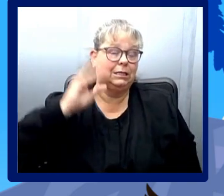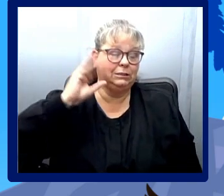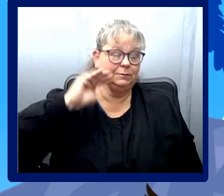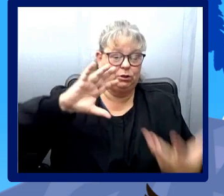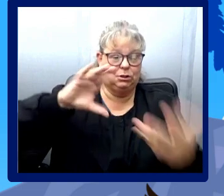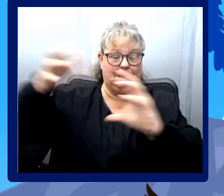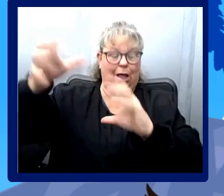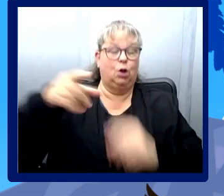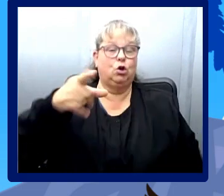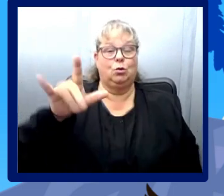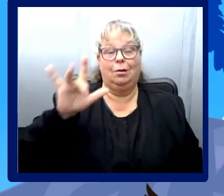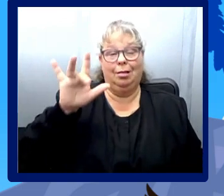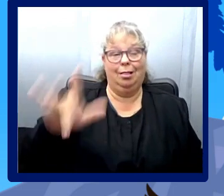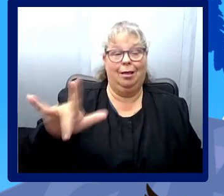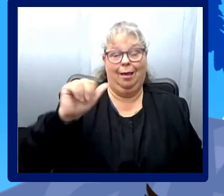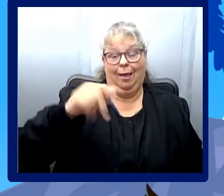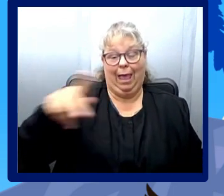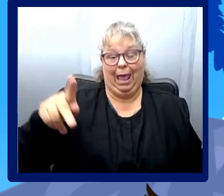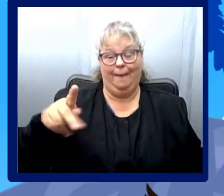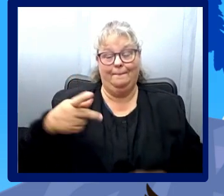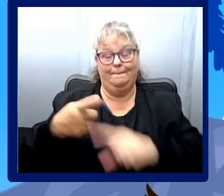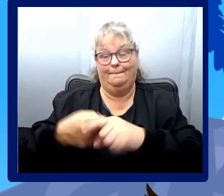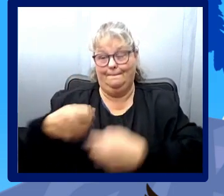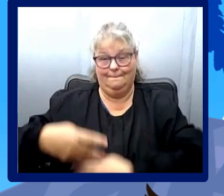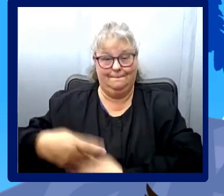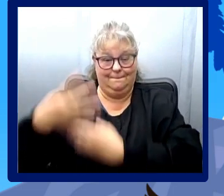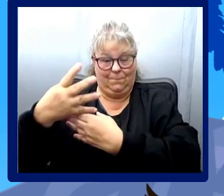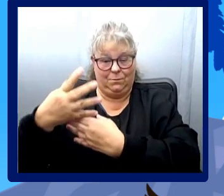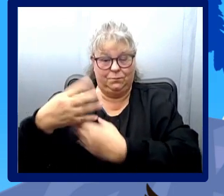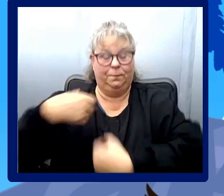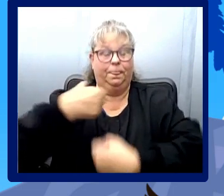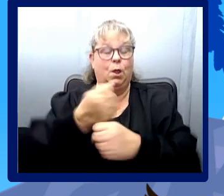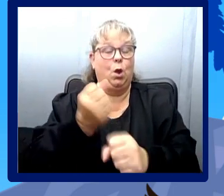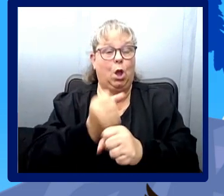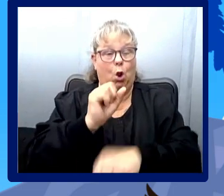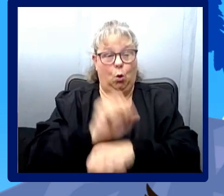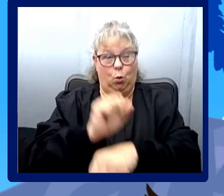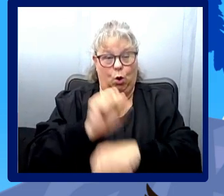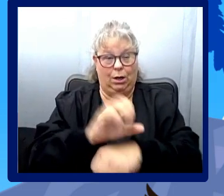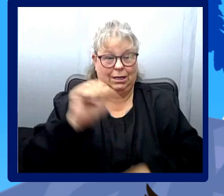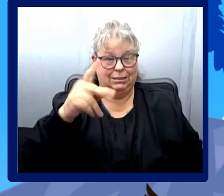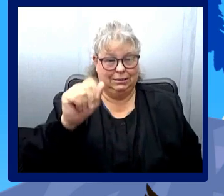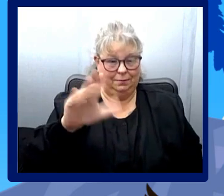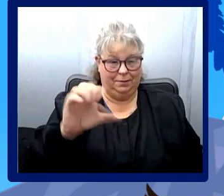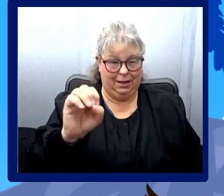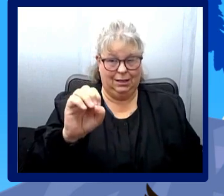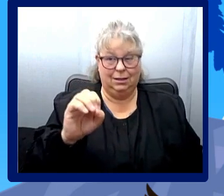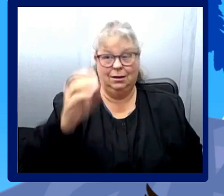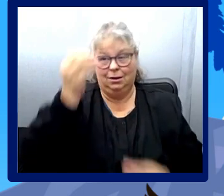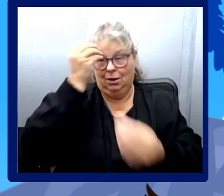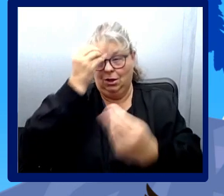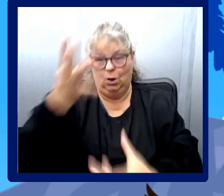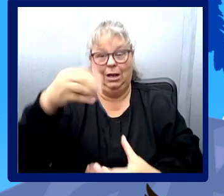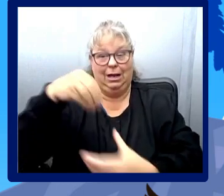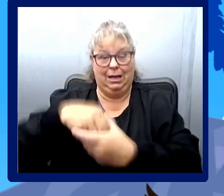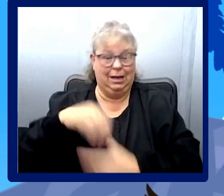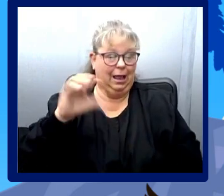from the app launcher, create a workspace, create the content right in the app, but like everything Salesforce,